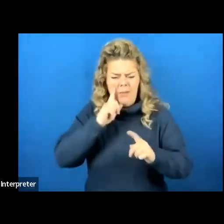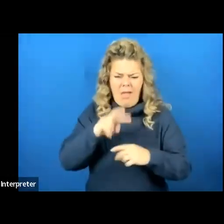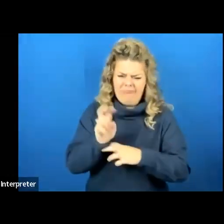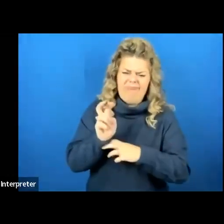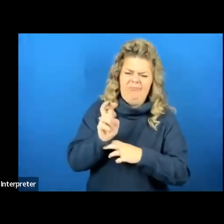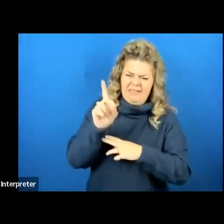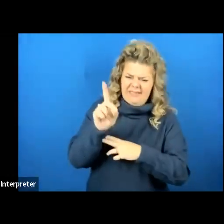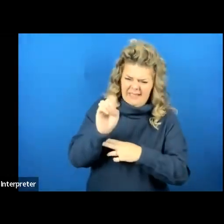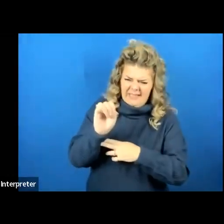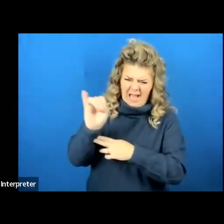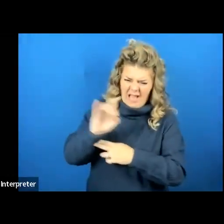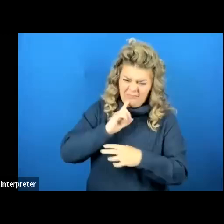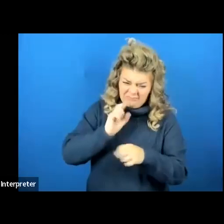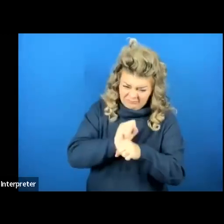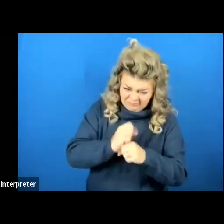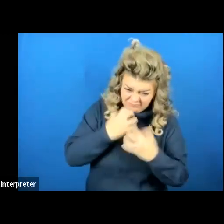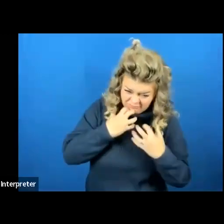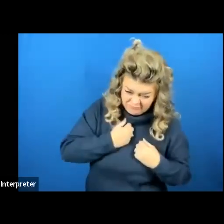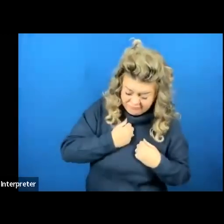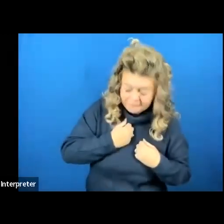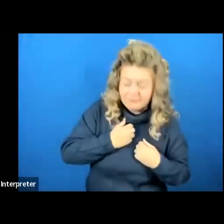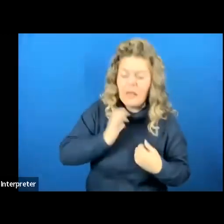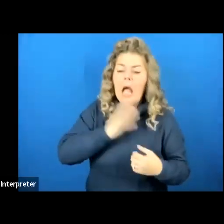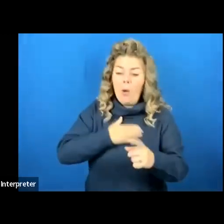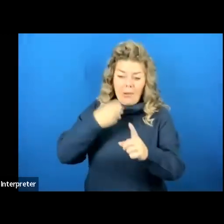our impact speaks louder than any criticism.